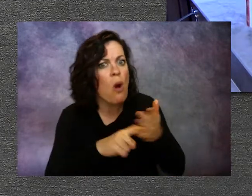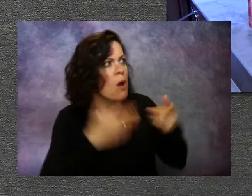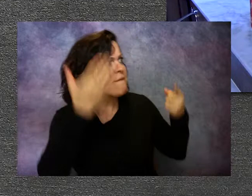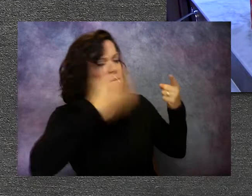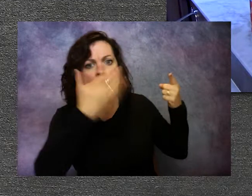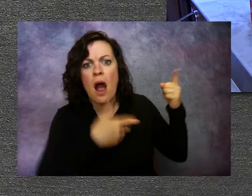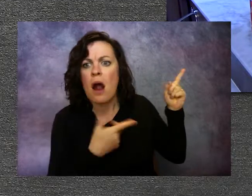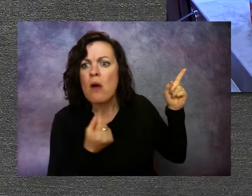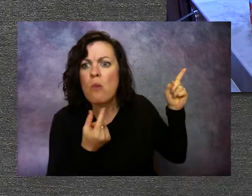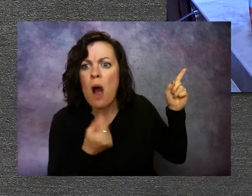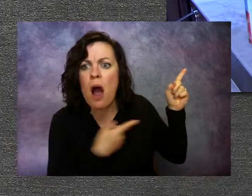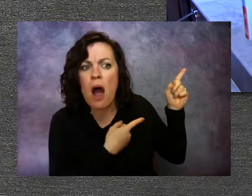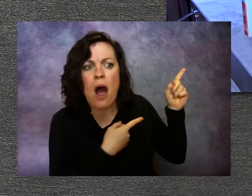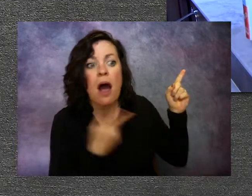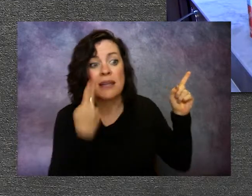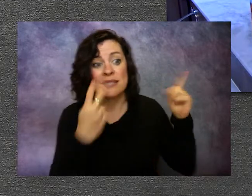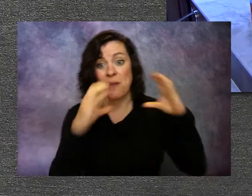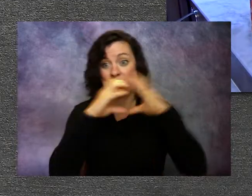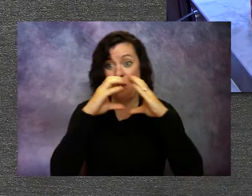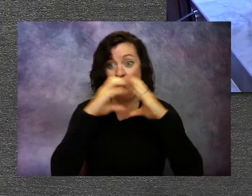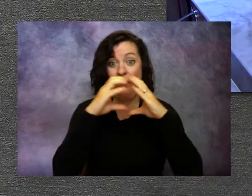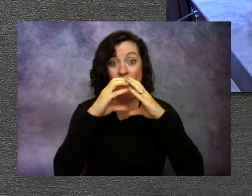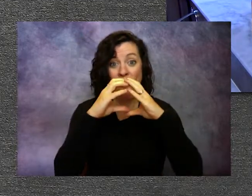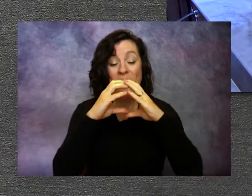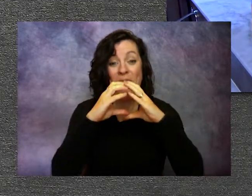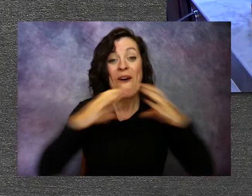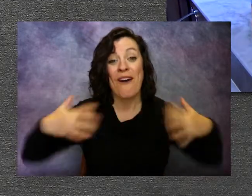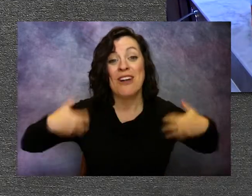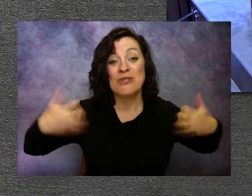On the front, you see George over the ball